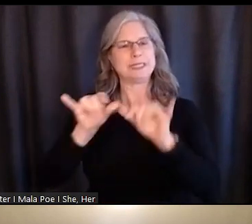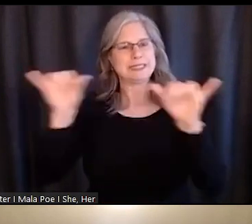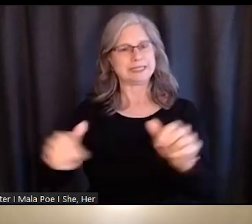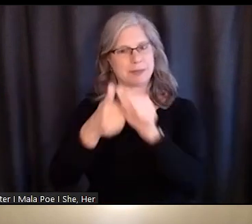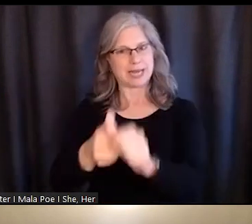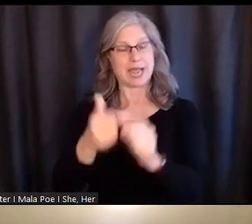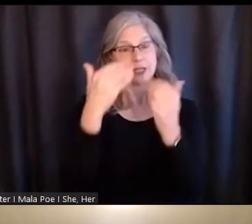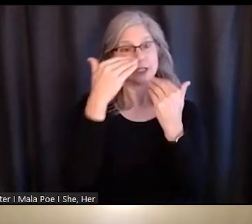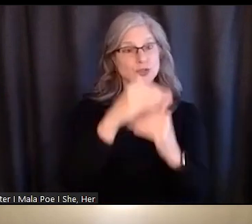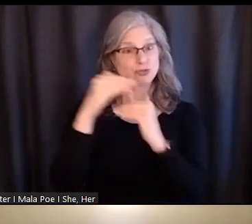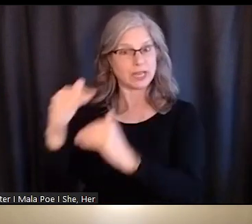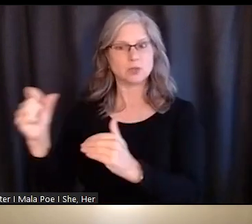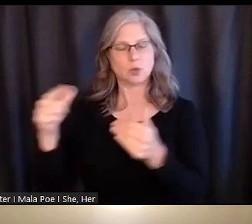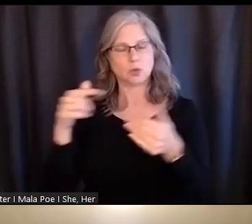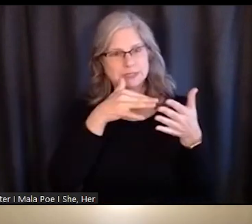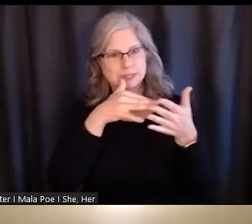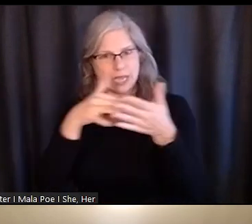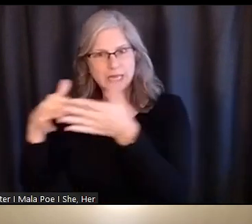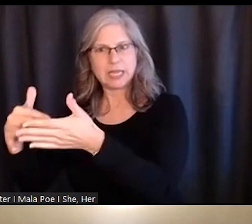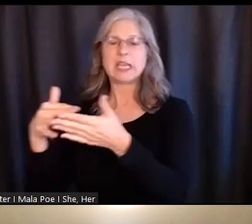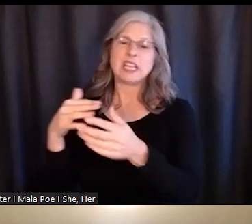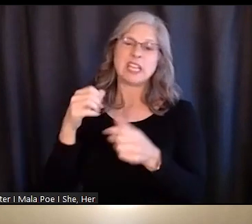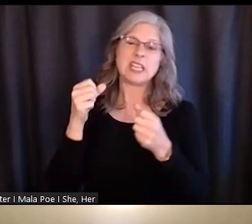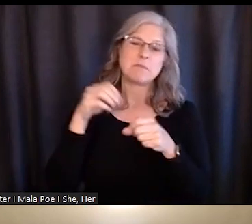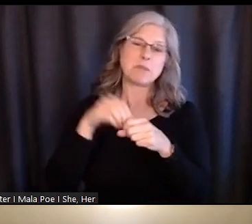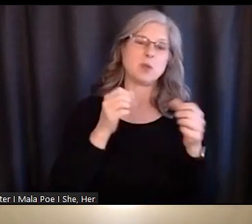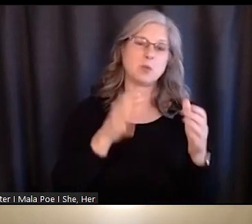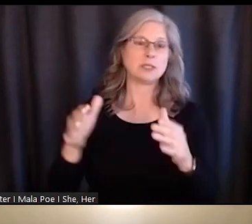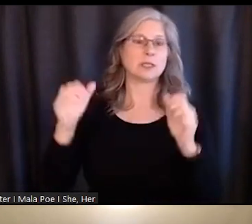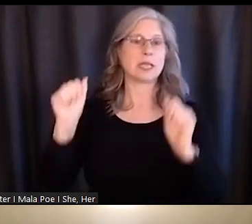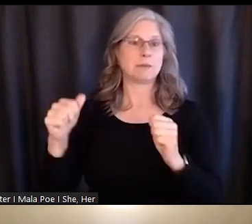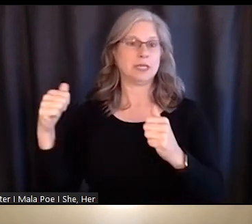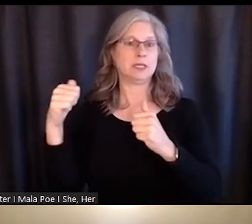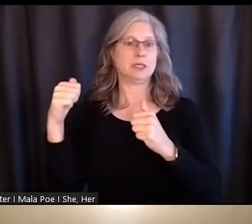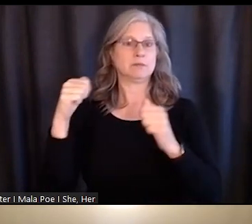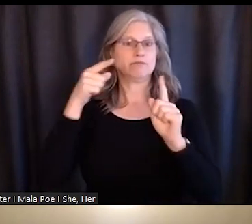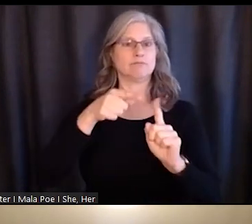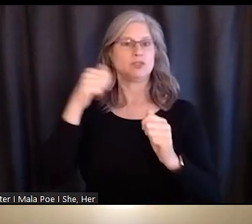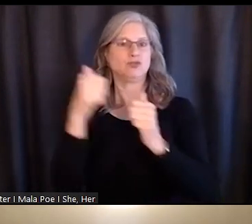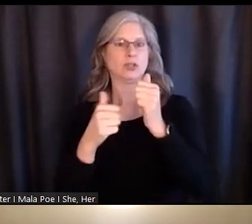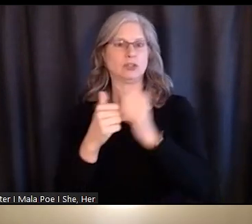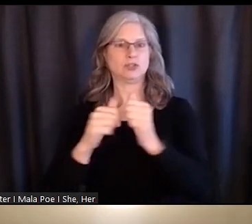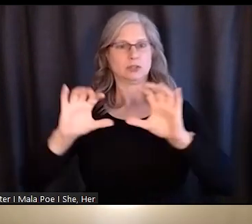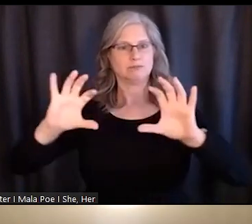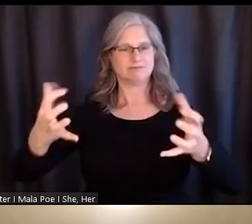such that this study should be, in many respects, tractable even when one can't study all the possible sources of variation.